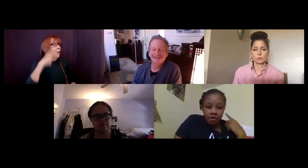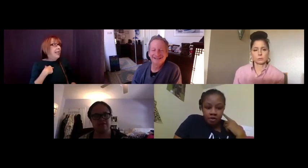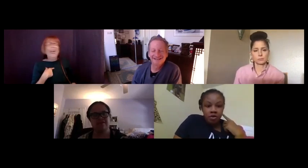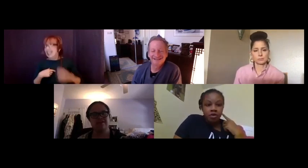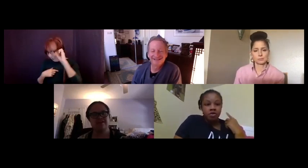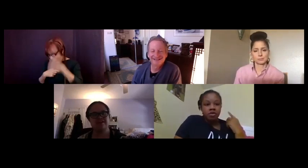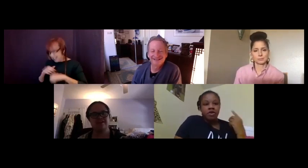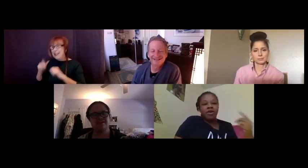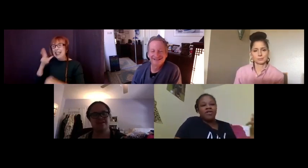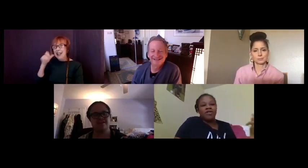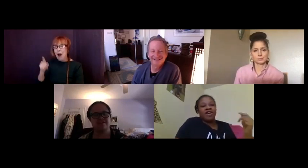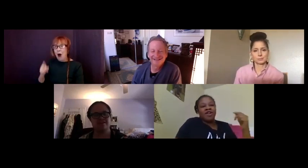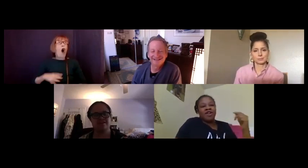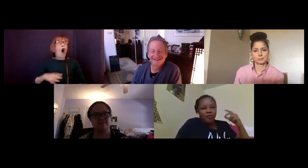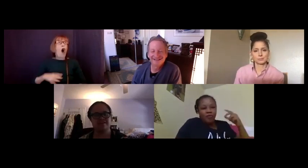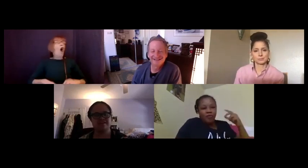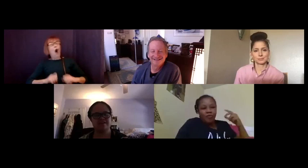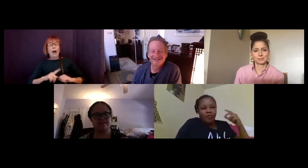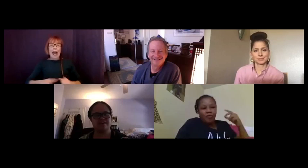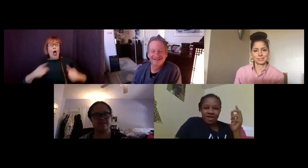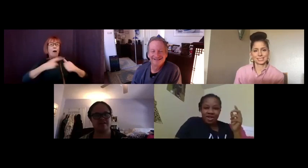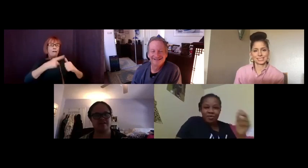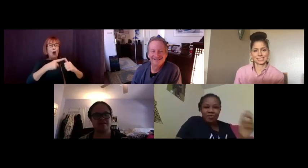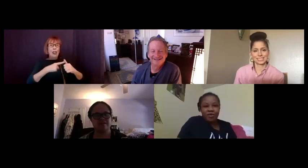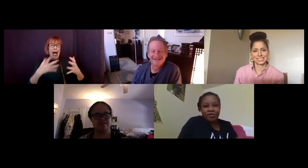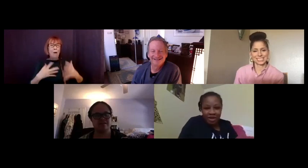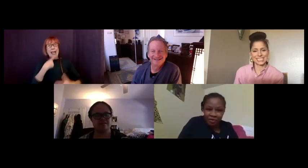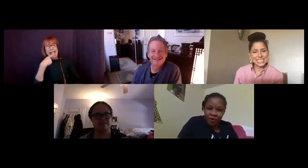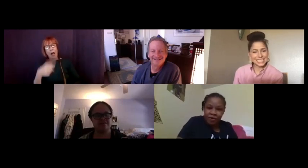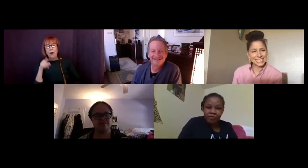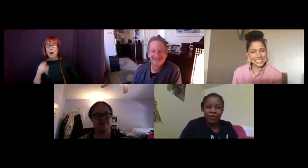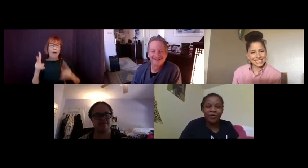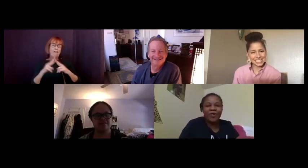ASHLEY - Oh okay. First I want to say that you're very beautiful, and I wanted to ask--